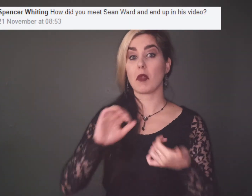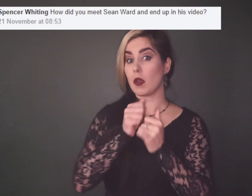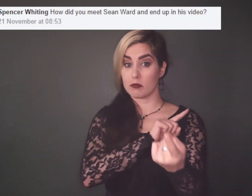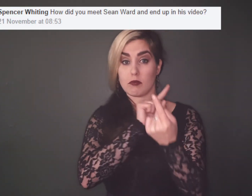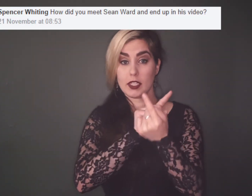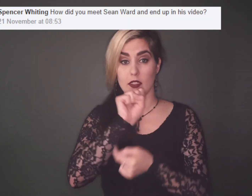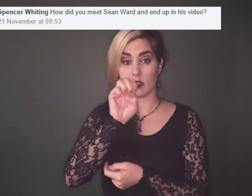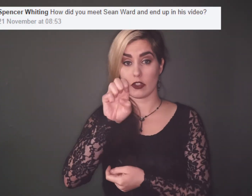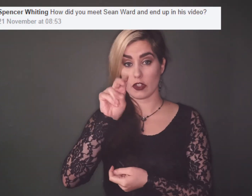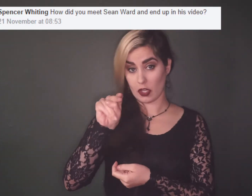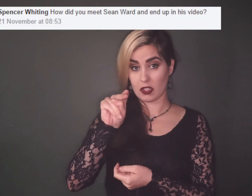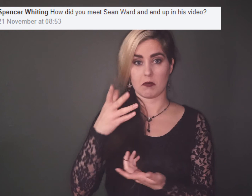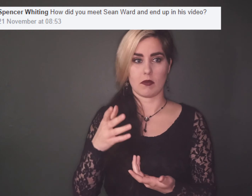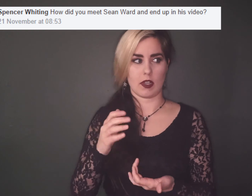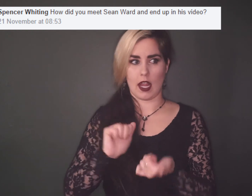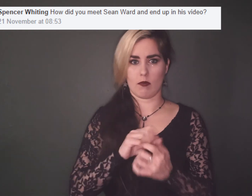How did you meet Sean Ward and end up in his video?